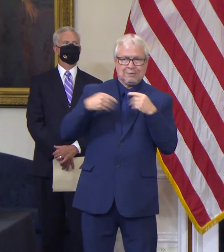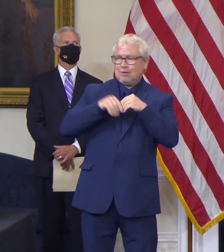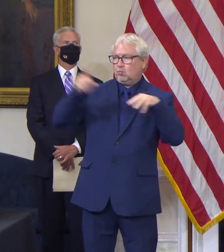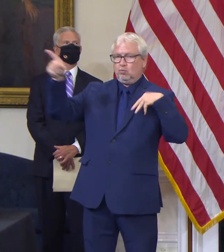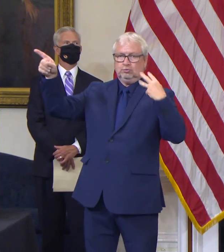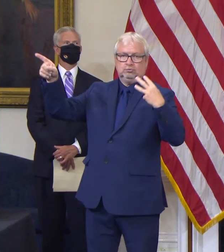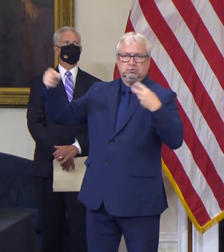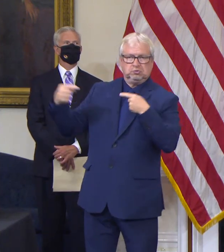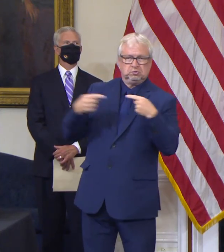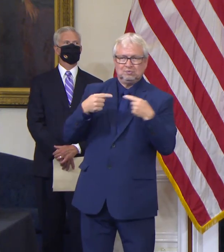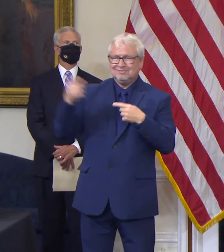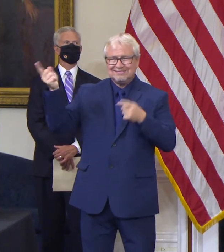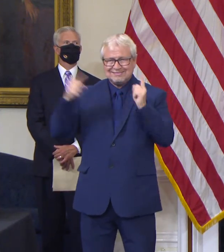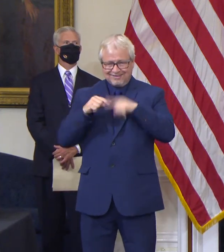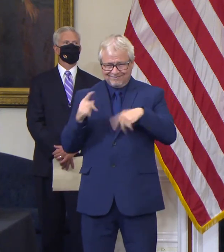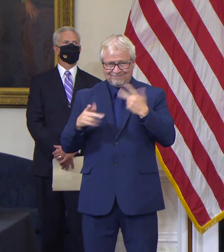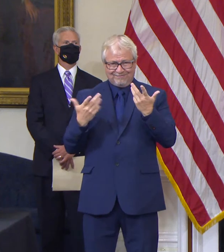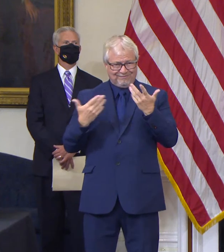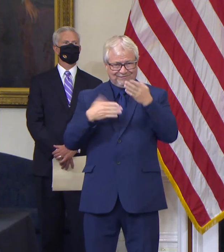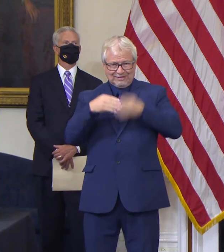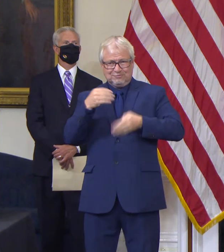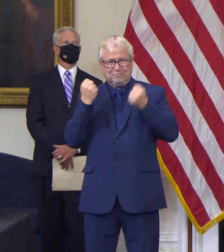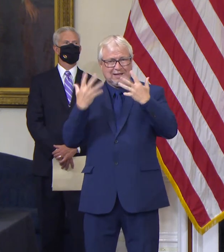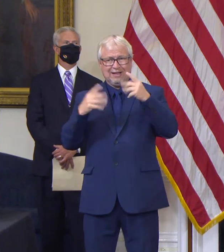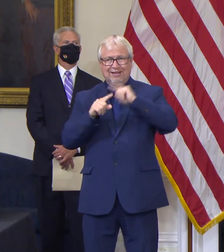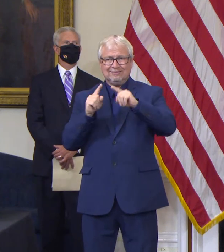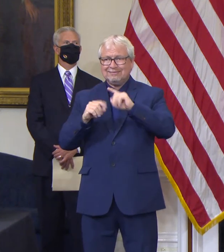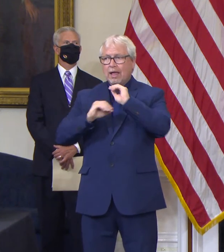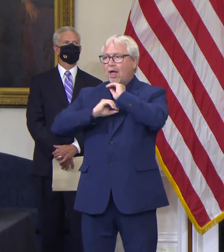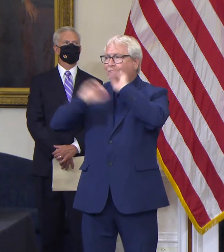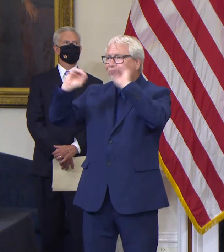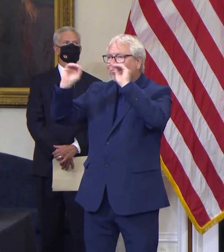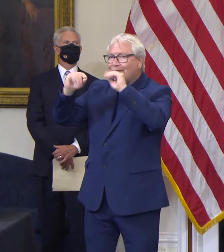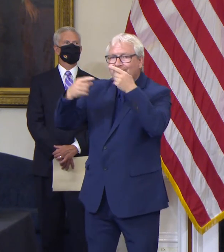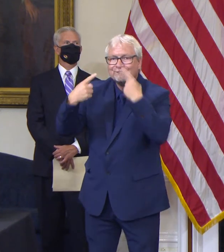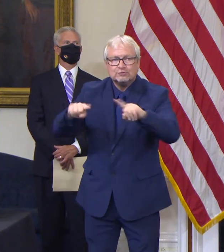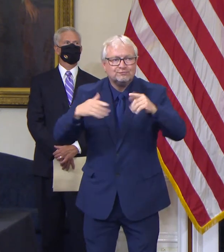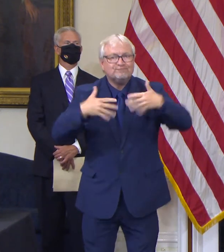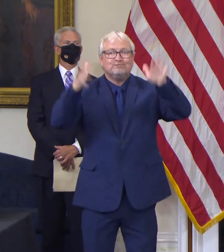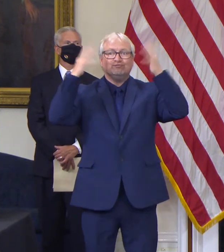Washington. The fact that they don't ever seem to get anything done.